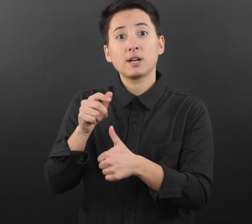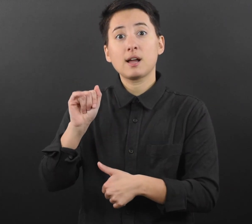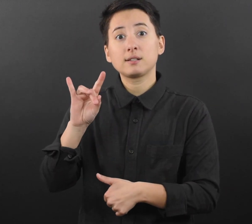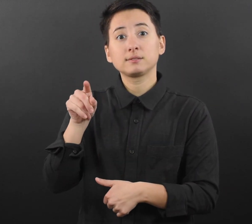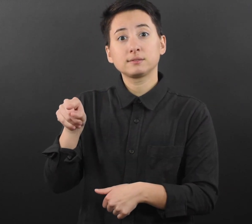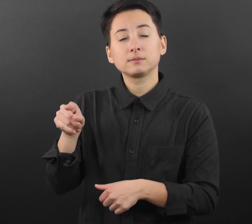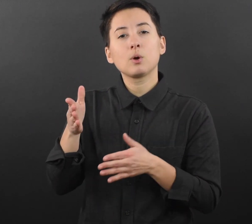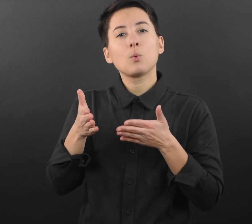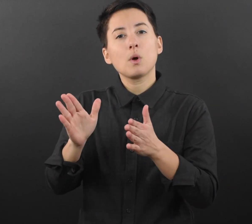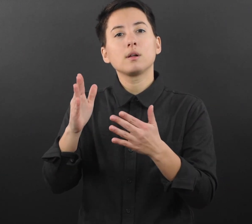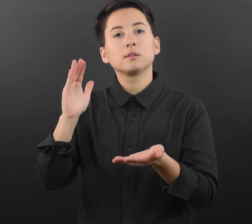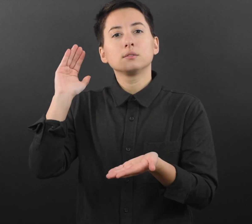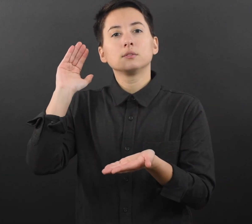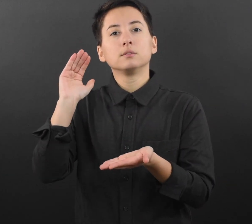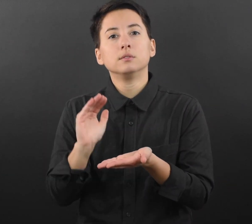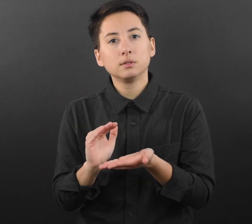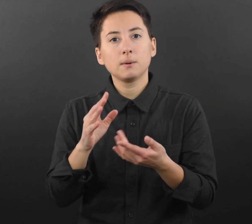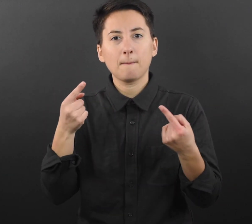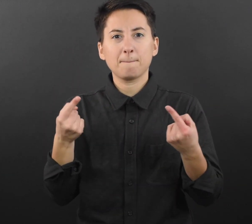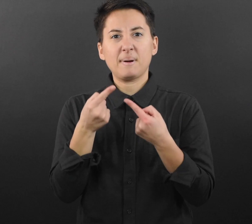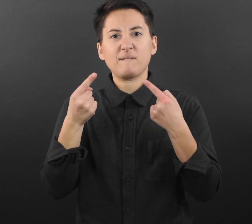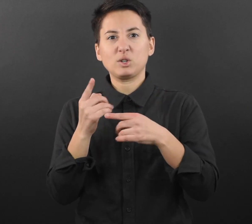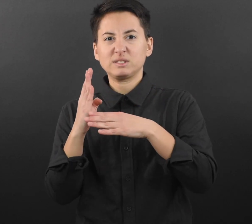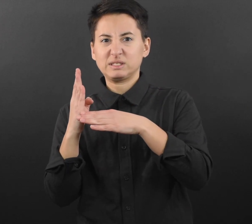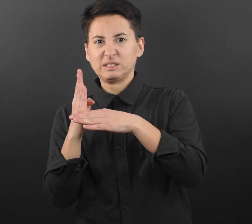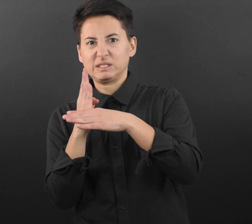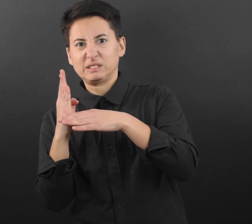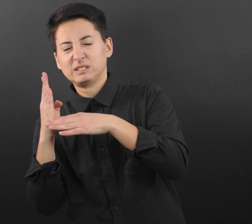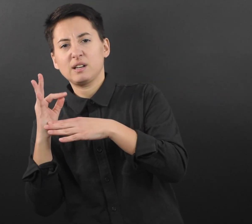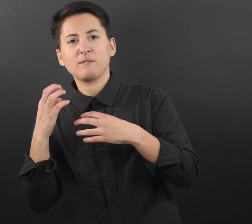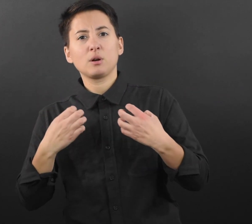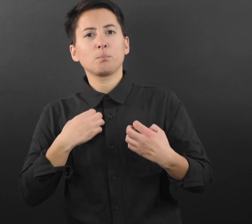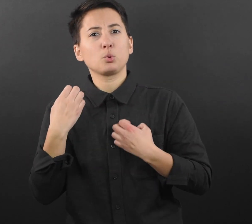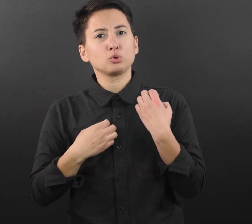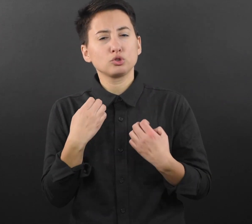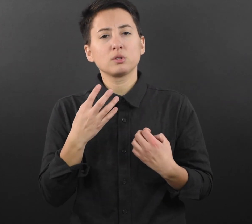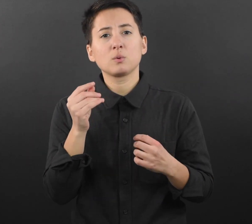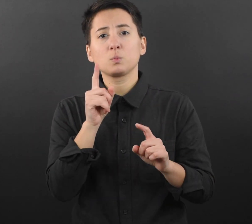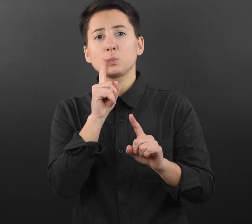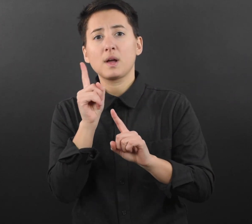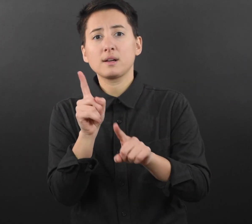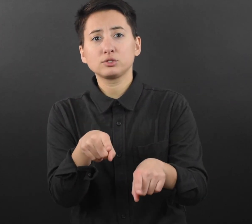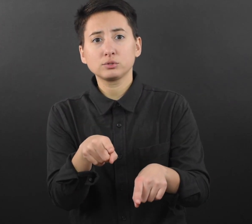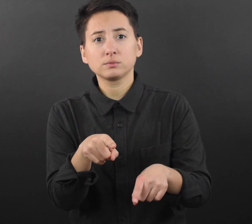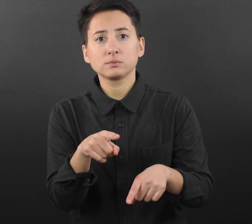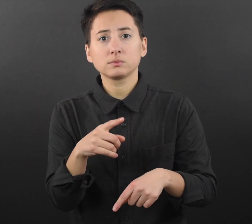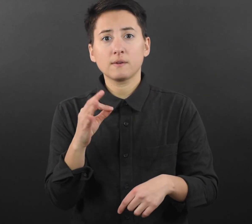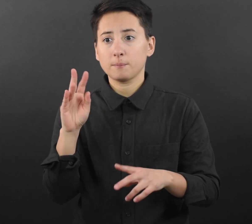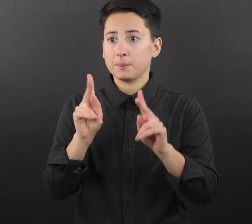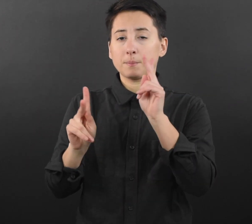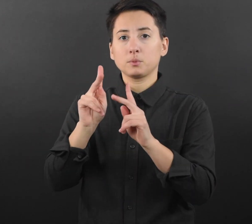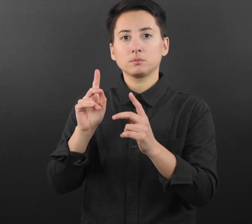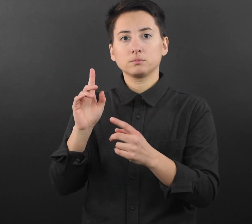the painful range of emotions and responses of people to high stress situations.